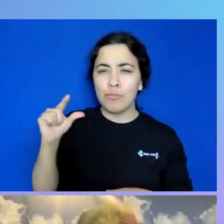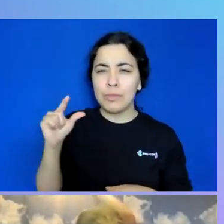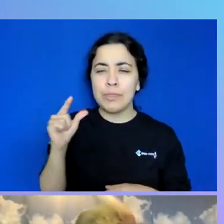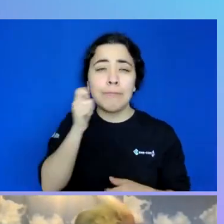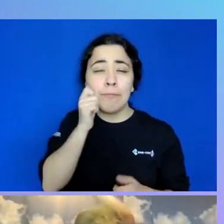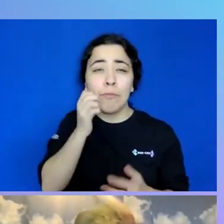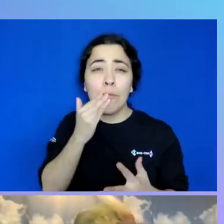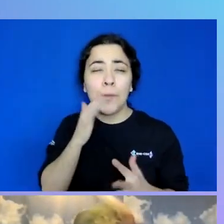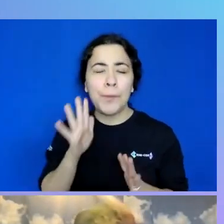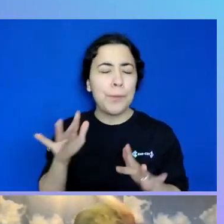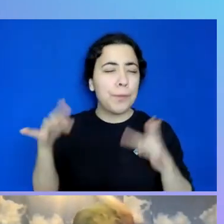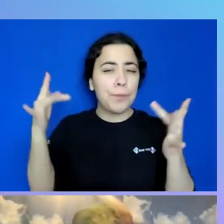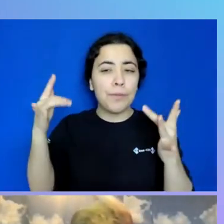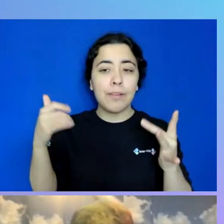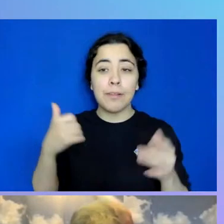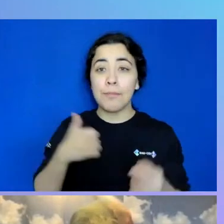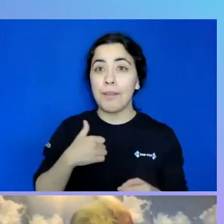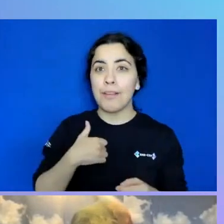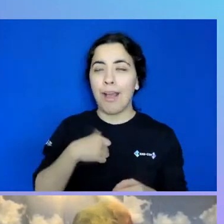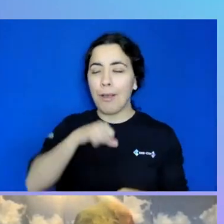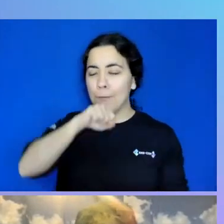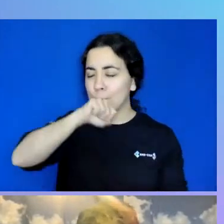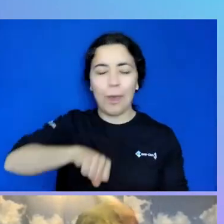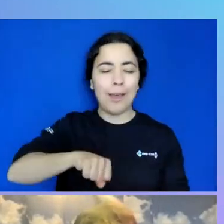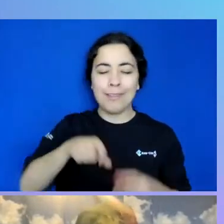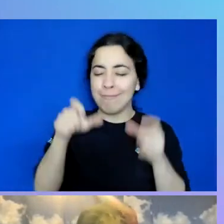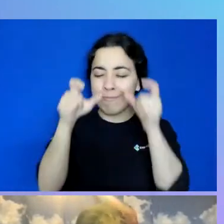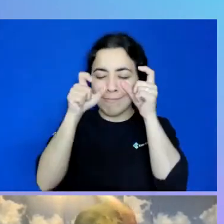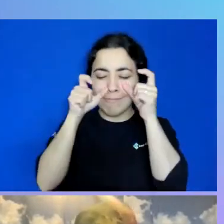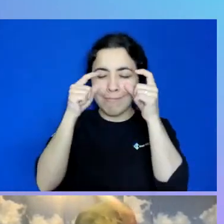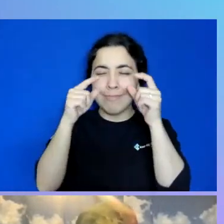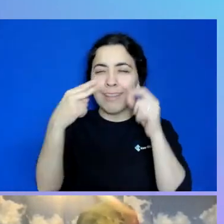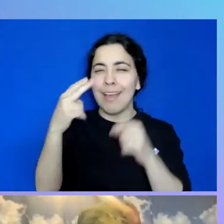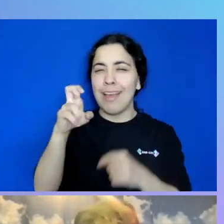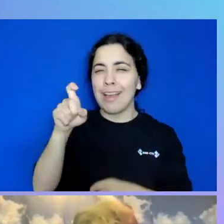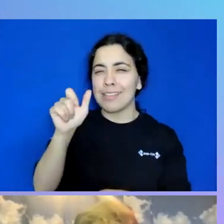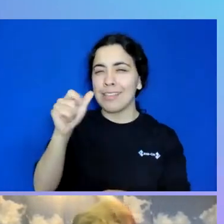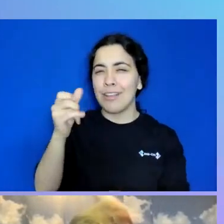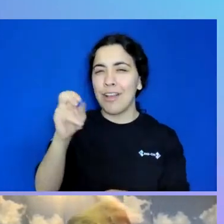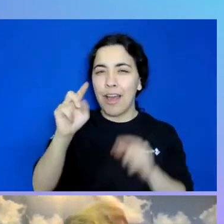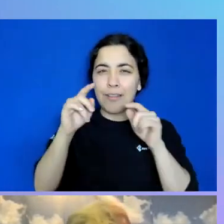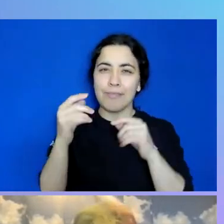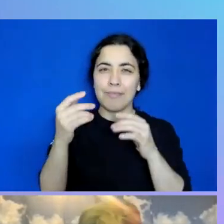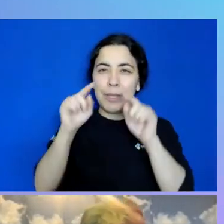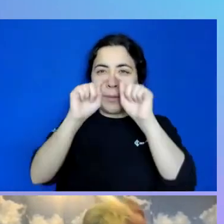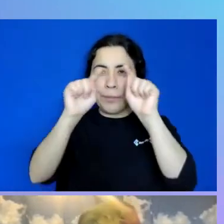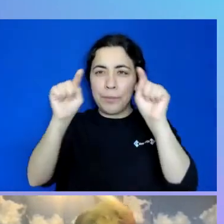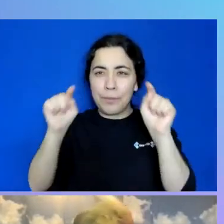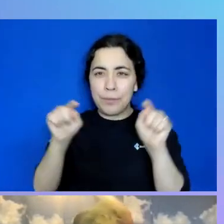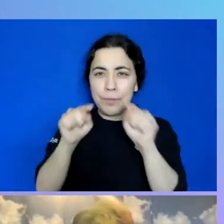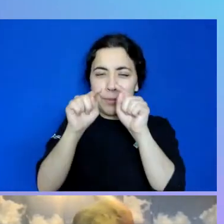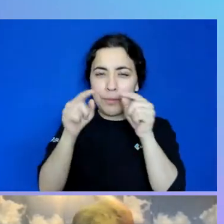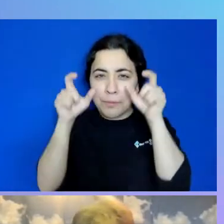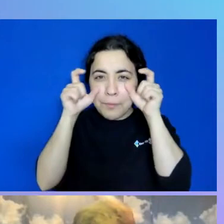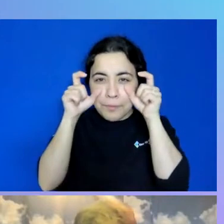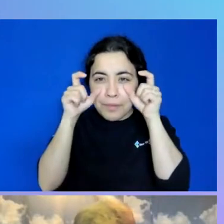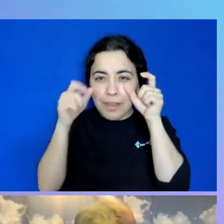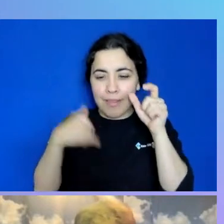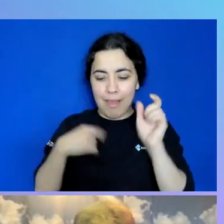to wear these hexagon glasses. They're part of how I view myself as a as a person. Uh,